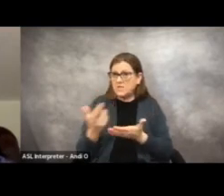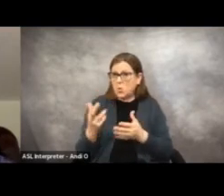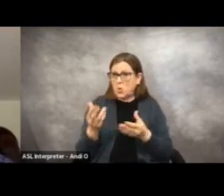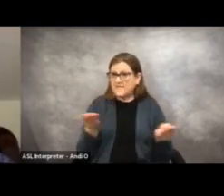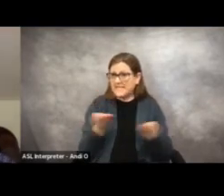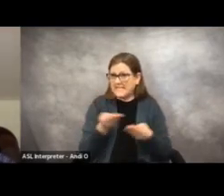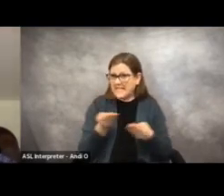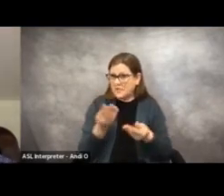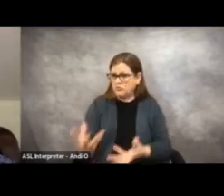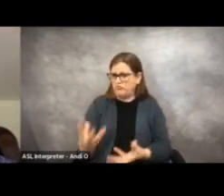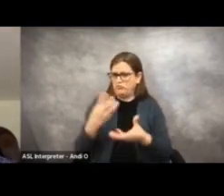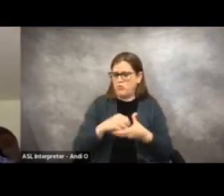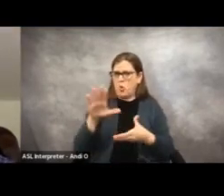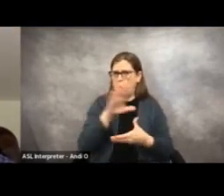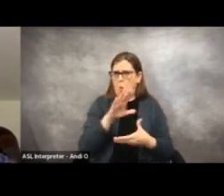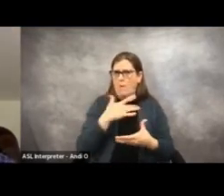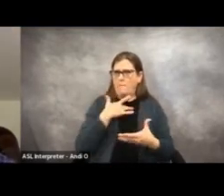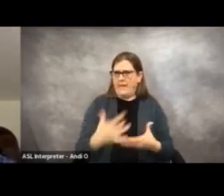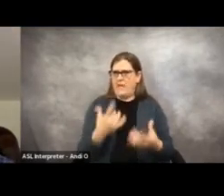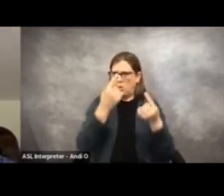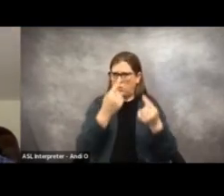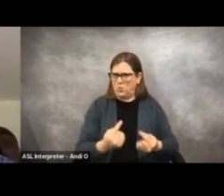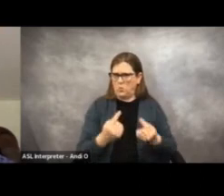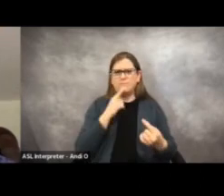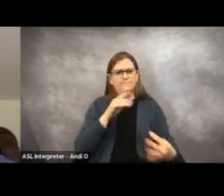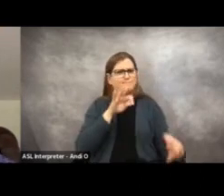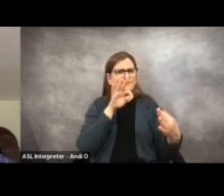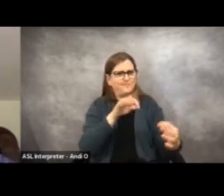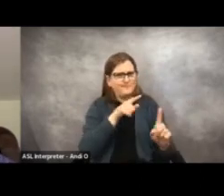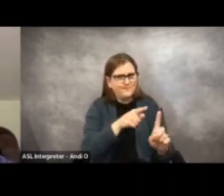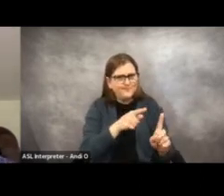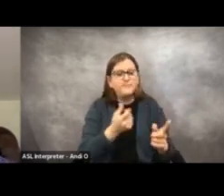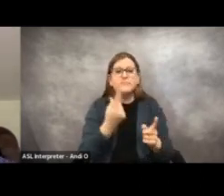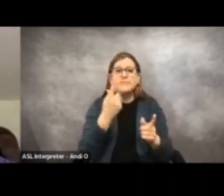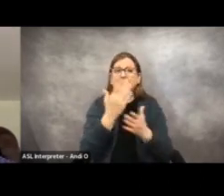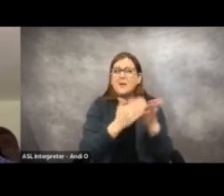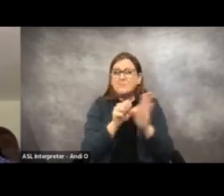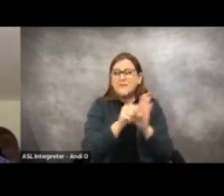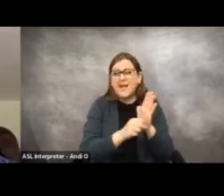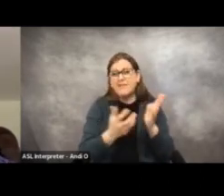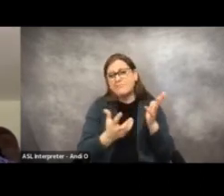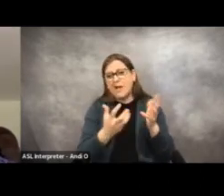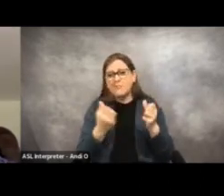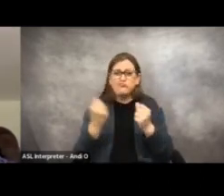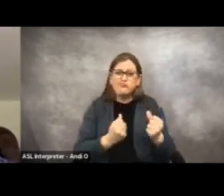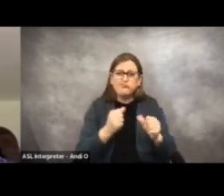protocols is really ideal. Some states may not have a very robust system of resource